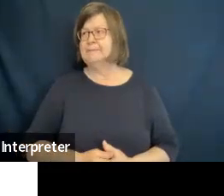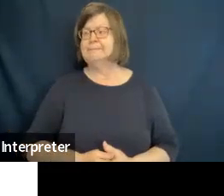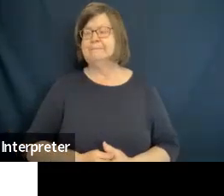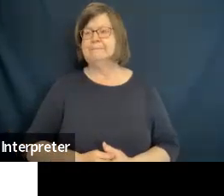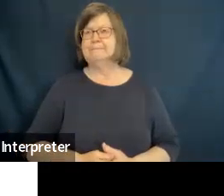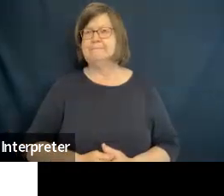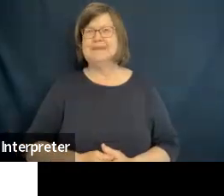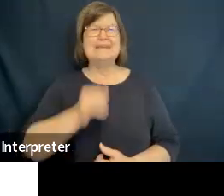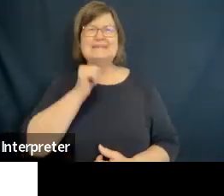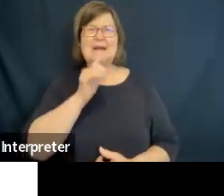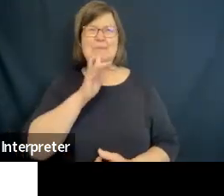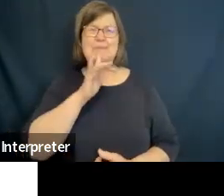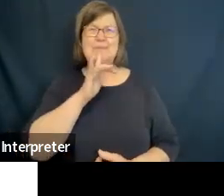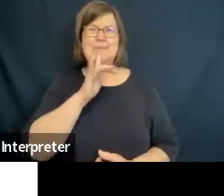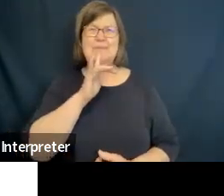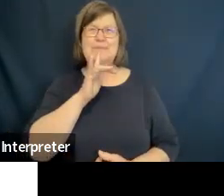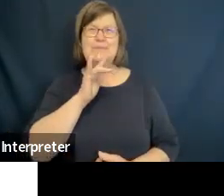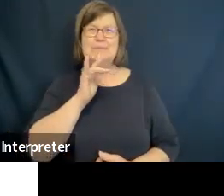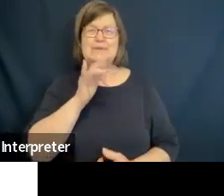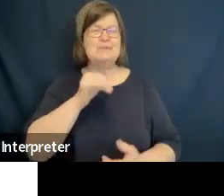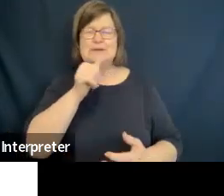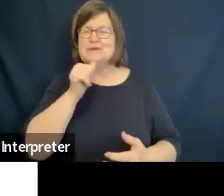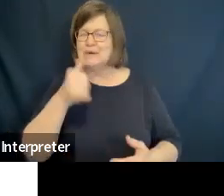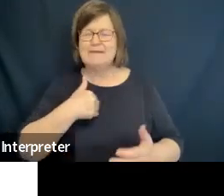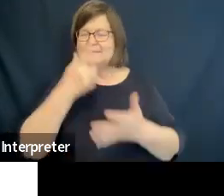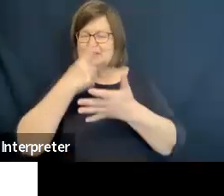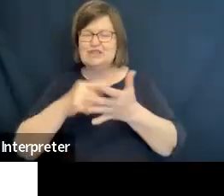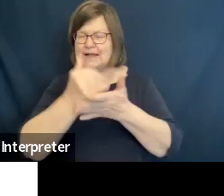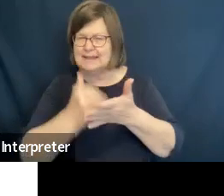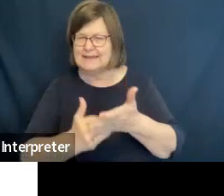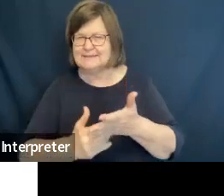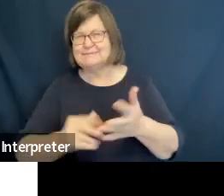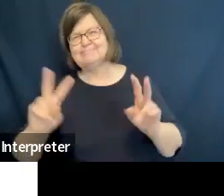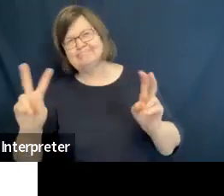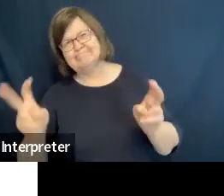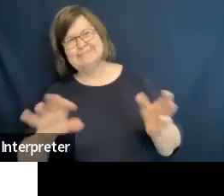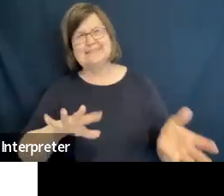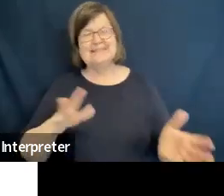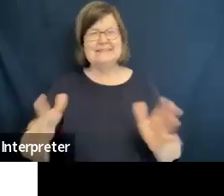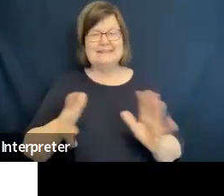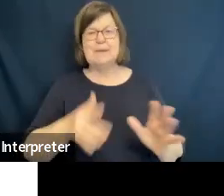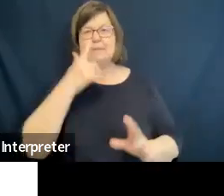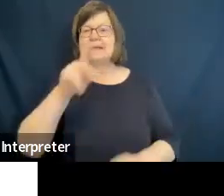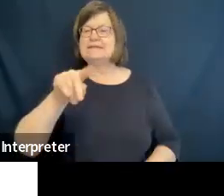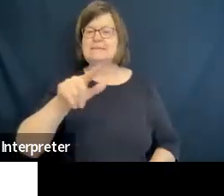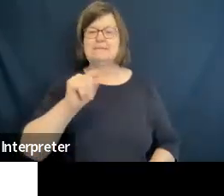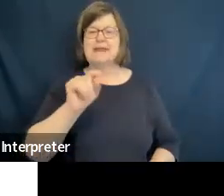There's not really, like, a checklist, per se, just because platforms and apps can really vary